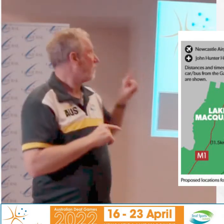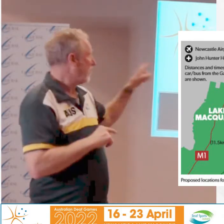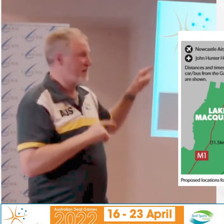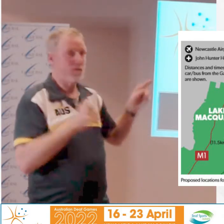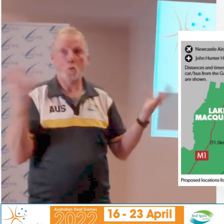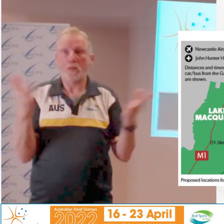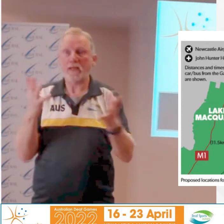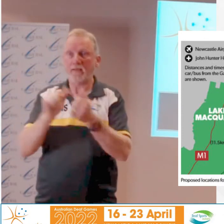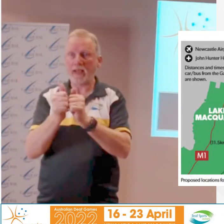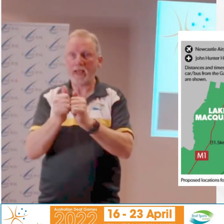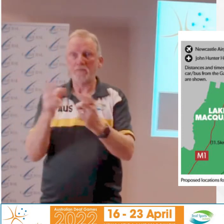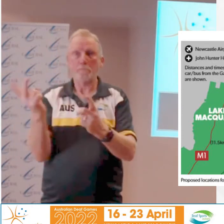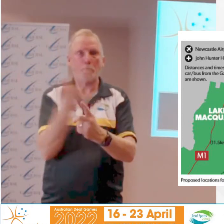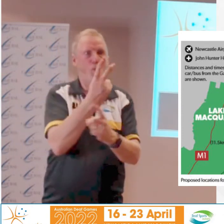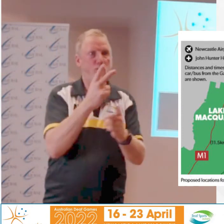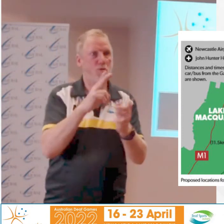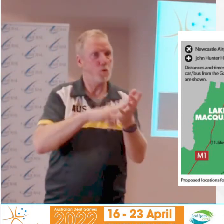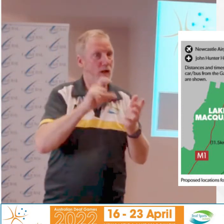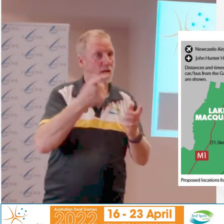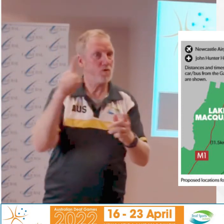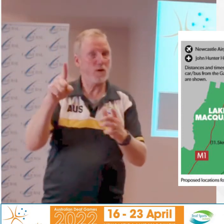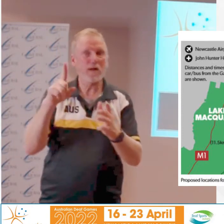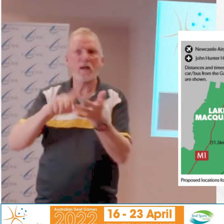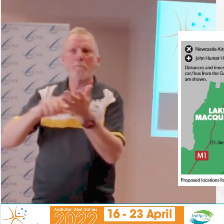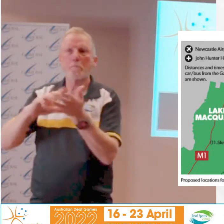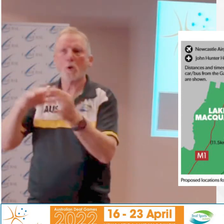but you can have a look on our website for a more detailed map